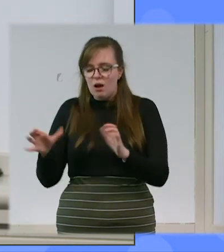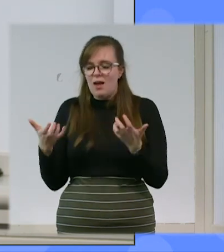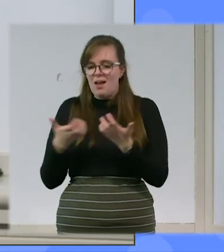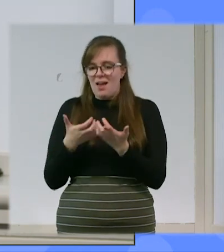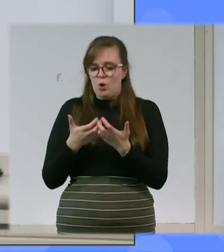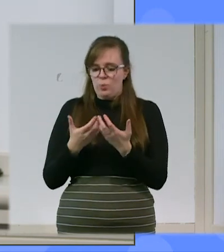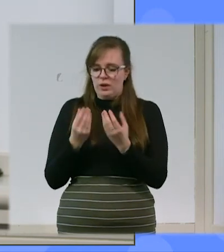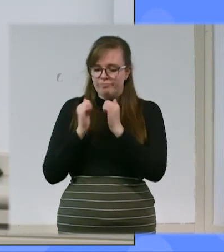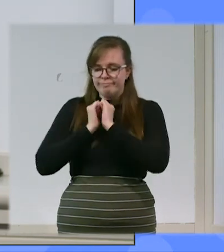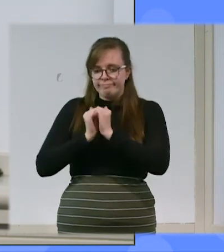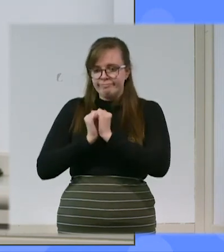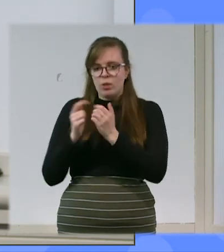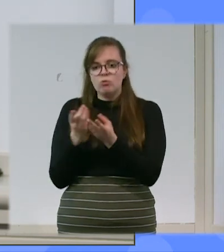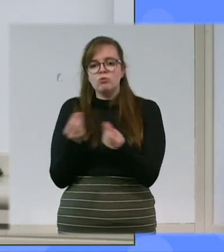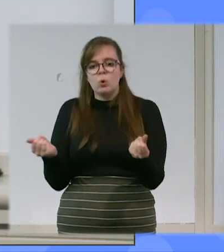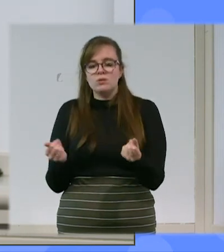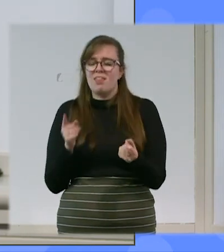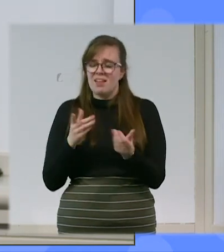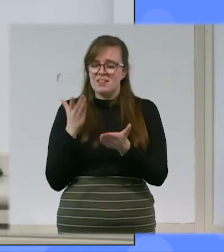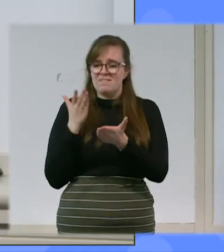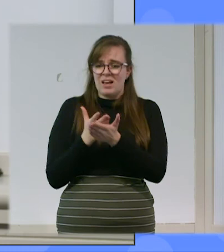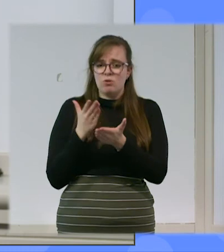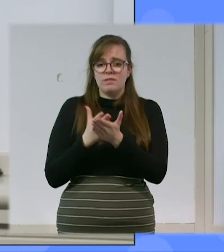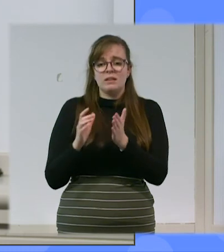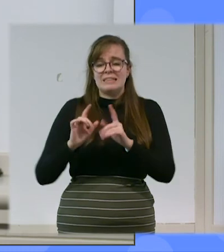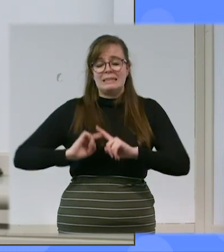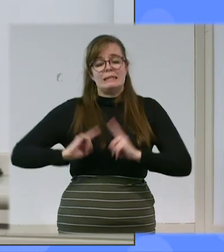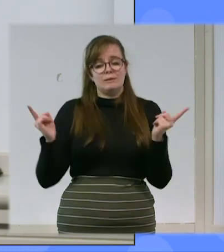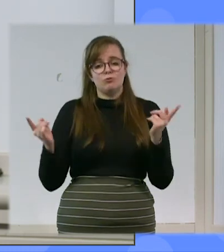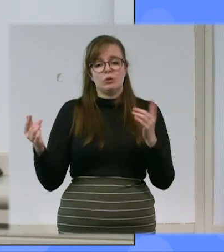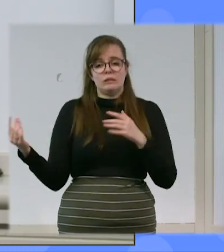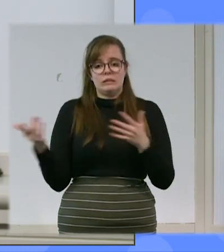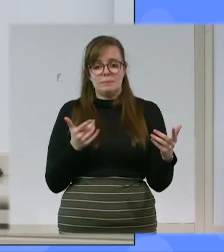and that's a very very different debate where we're up to at the moment is we've